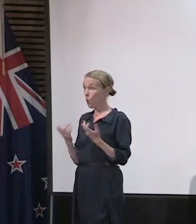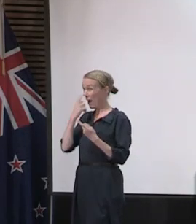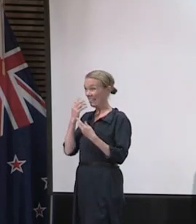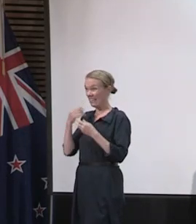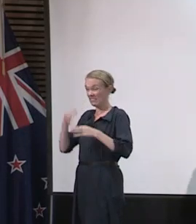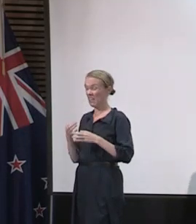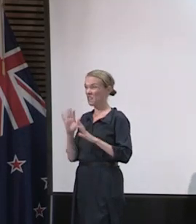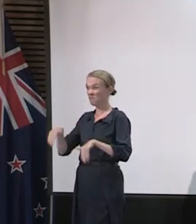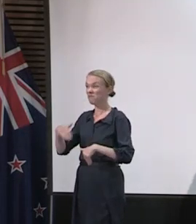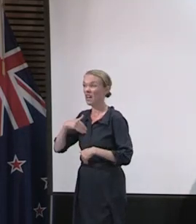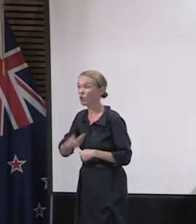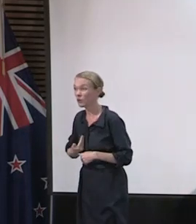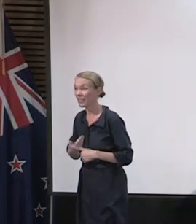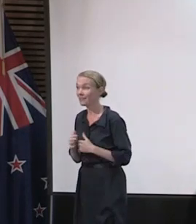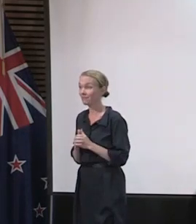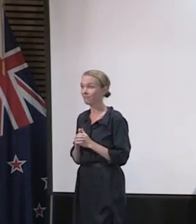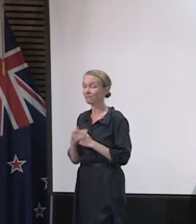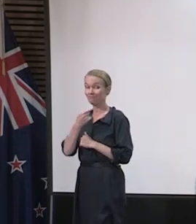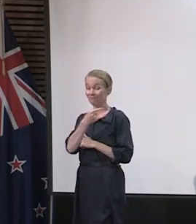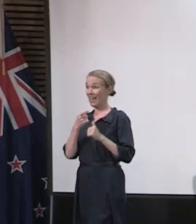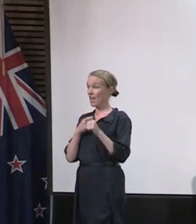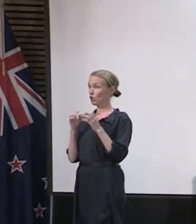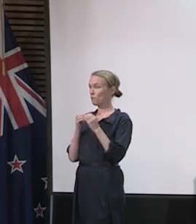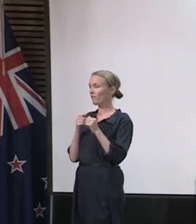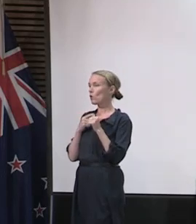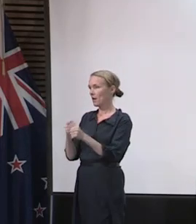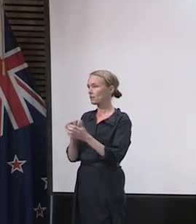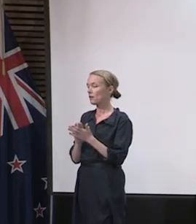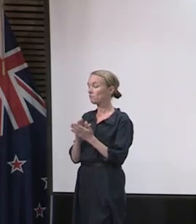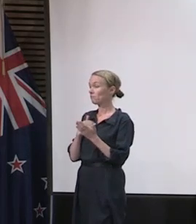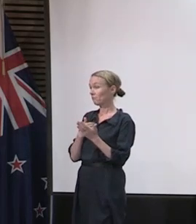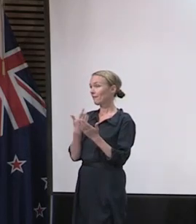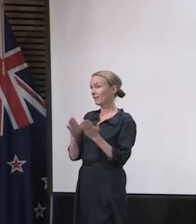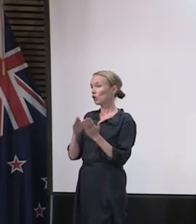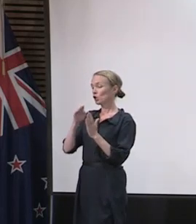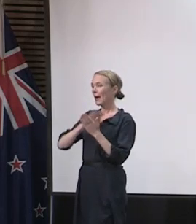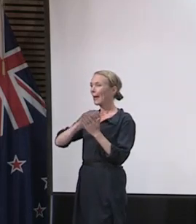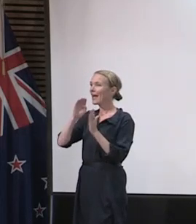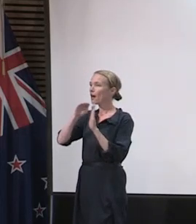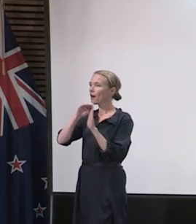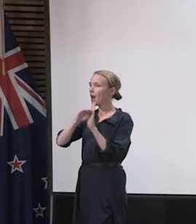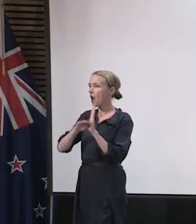that the hairdressing association or the peak body